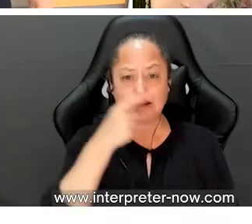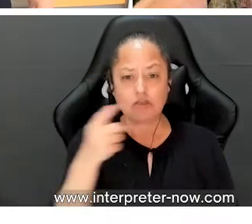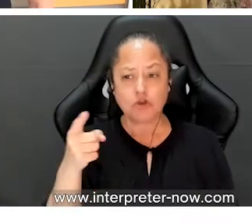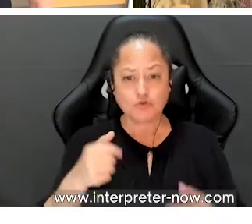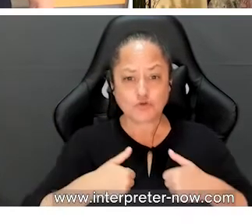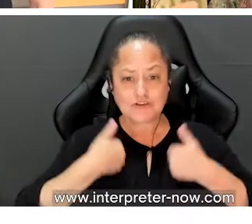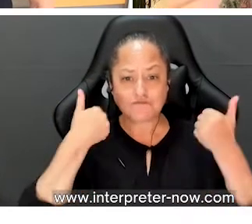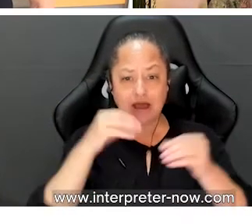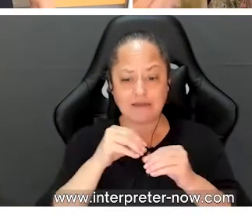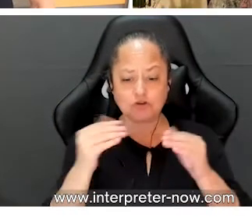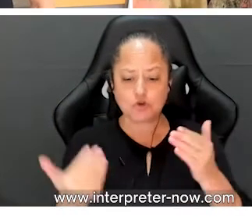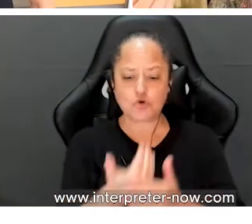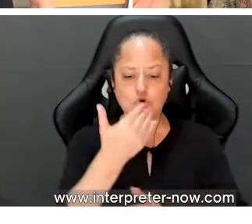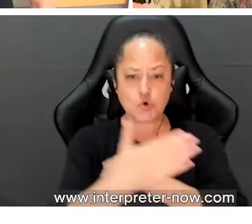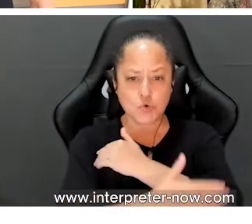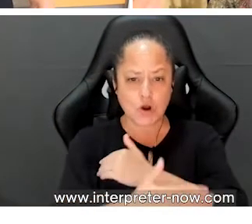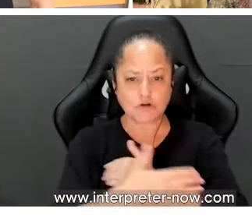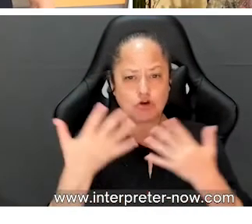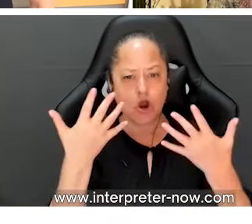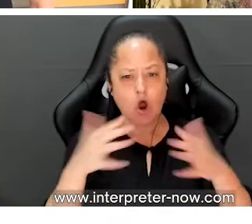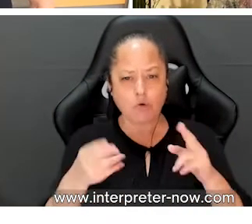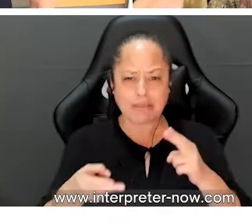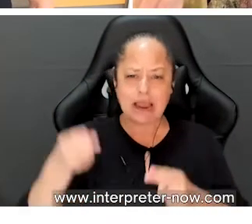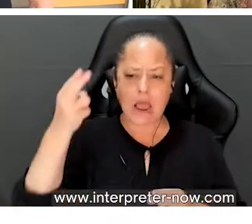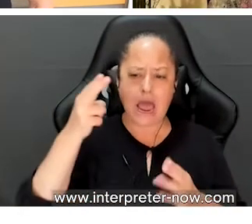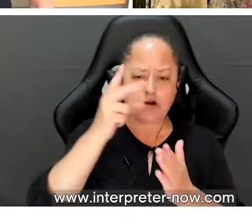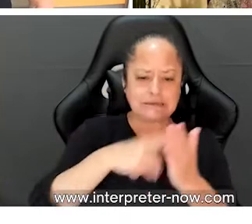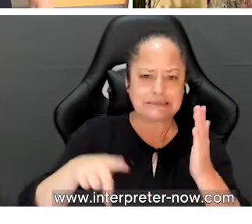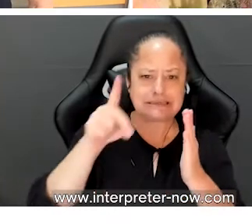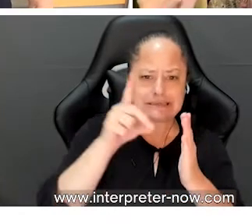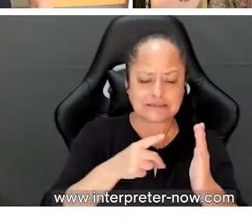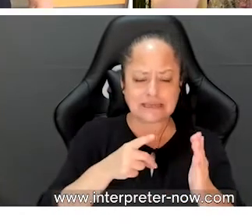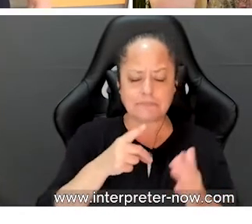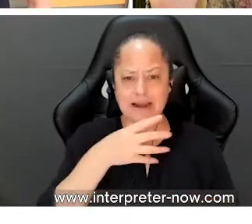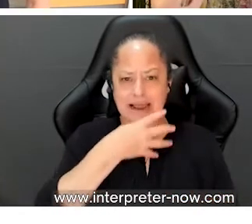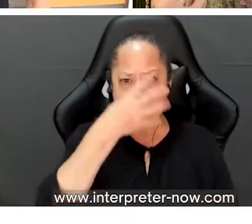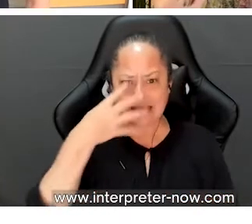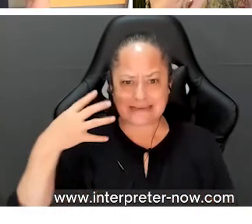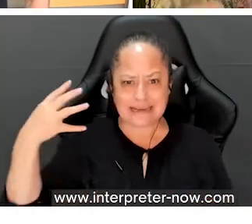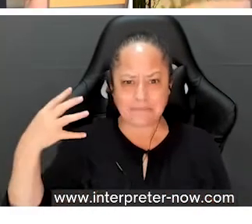in this new country, where they are already so highly discriminated against as an immigrant